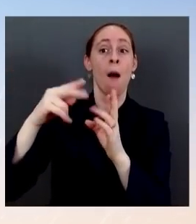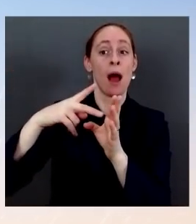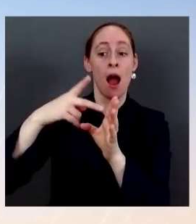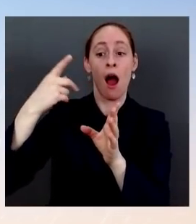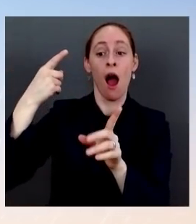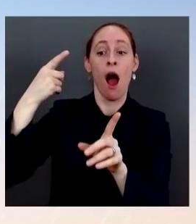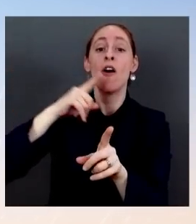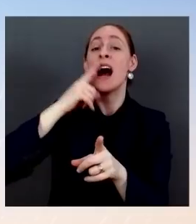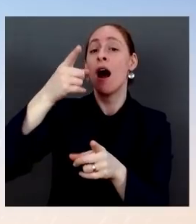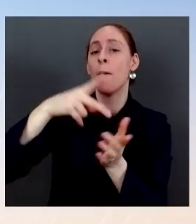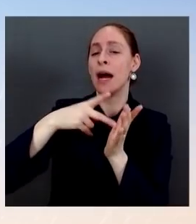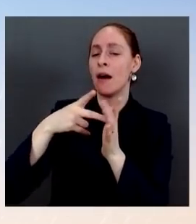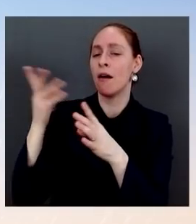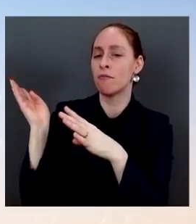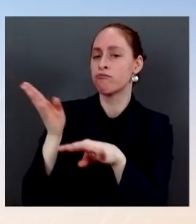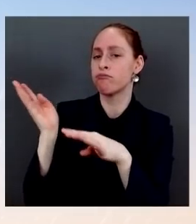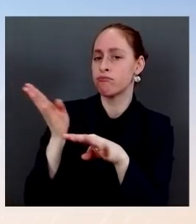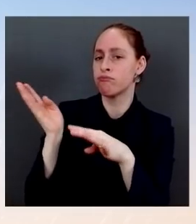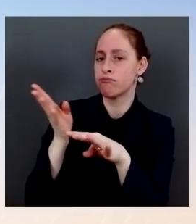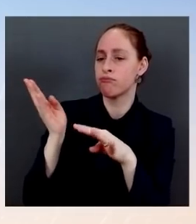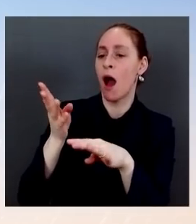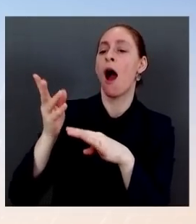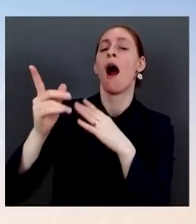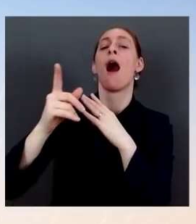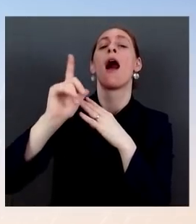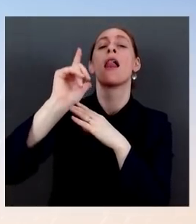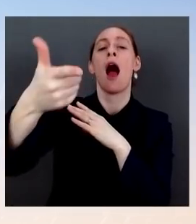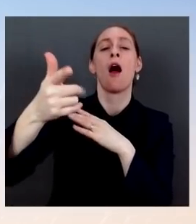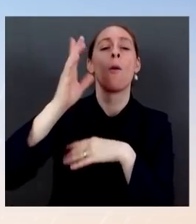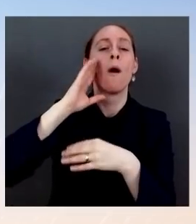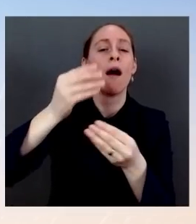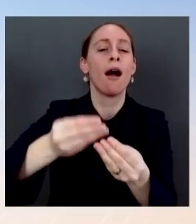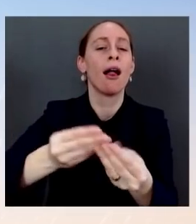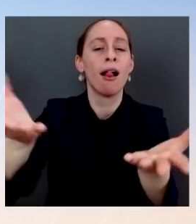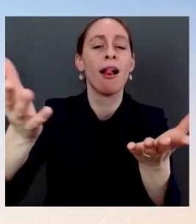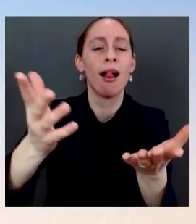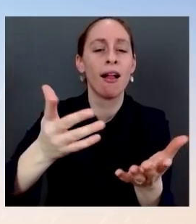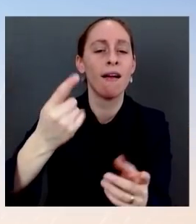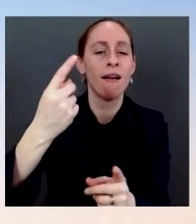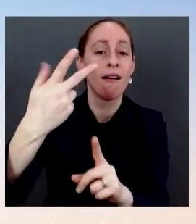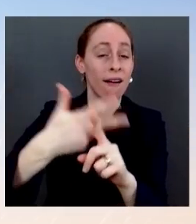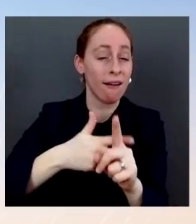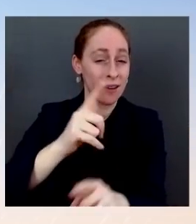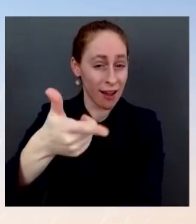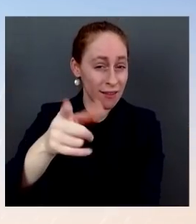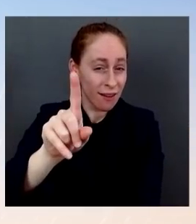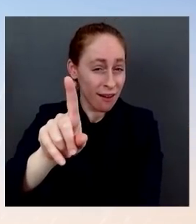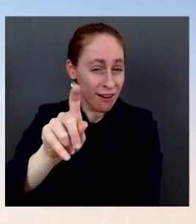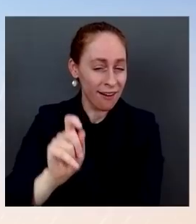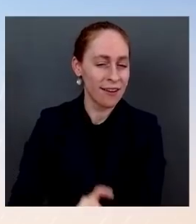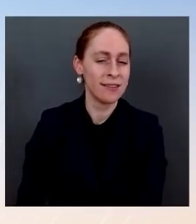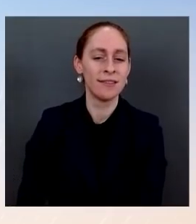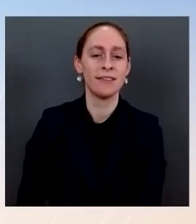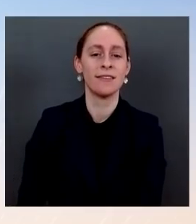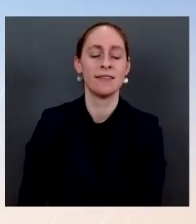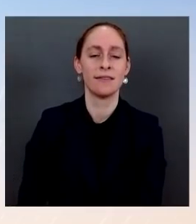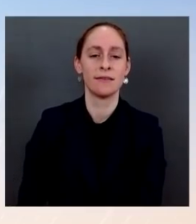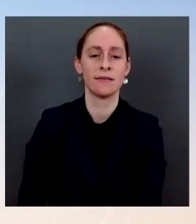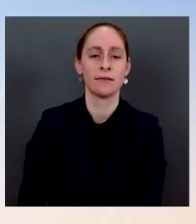and we expect that the rest will come in the weeks to follow. I would be surprised if it was that distribution was required in that time,